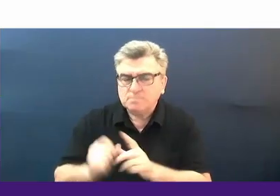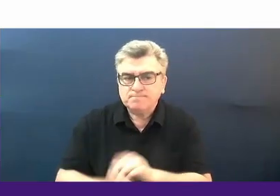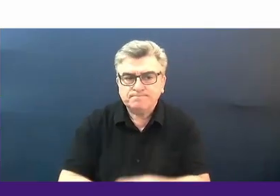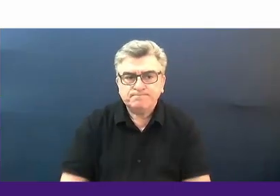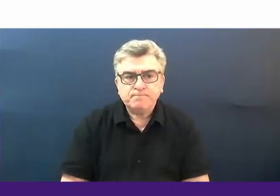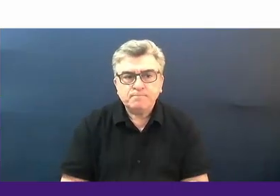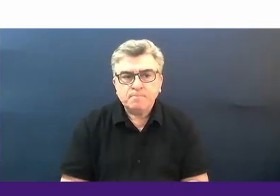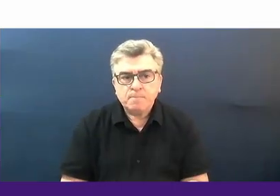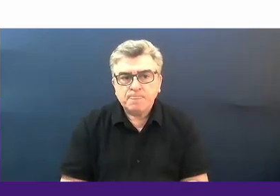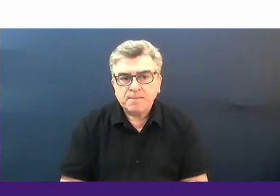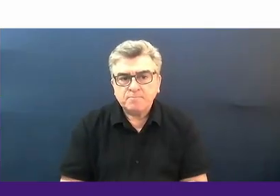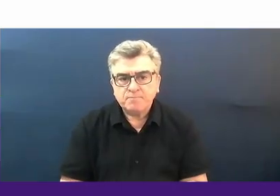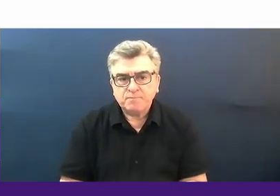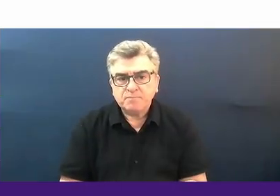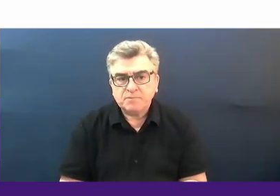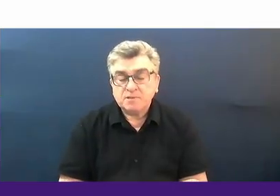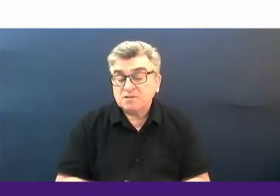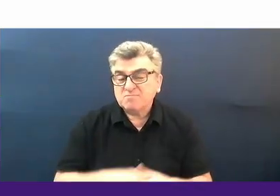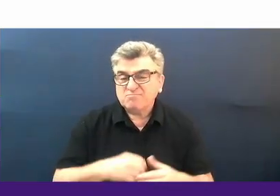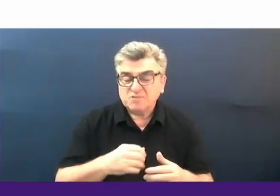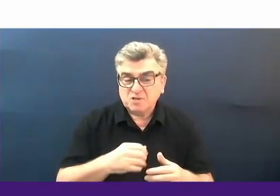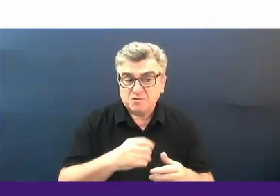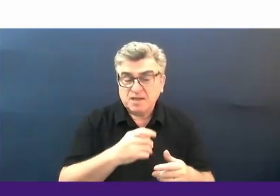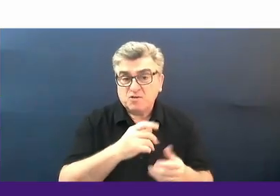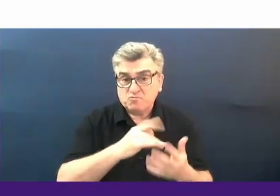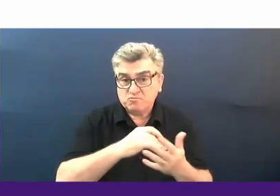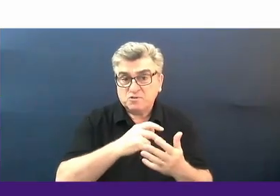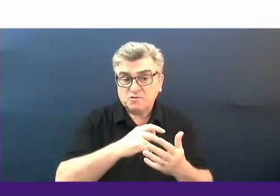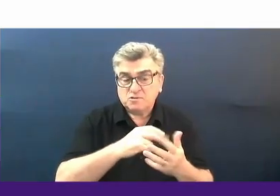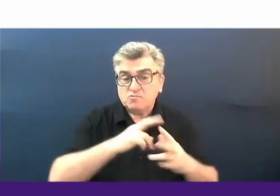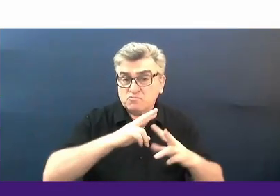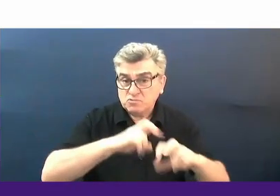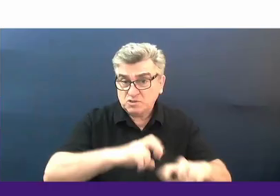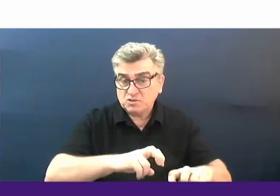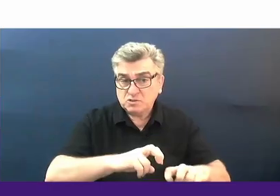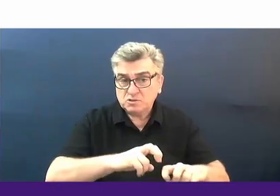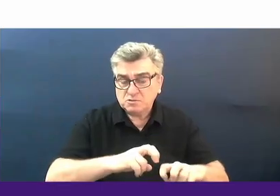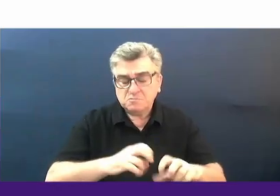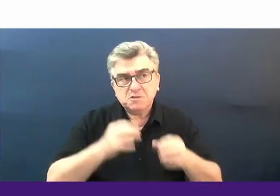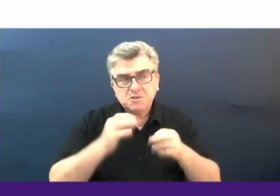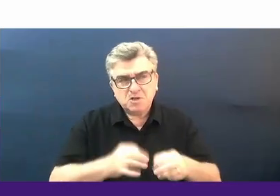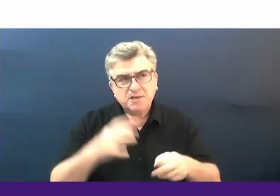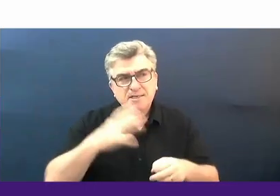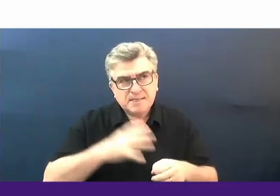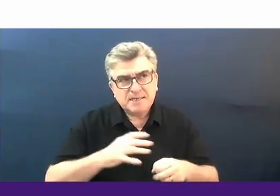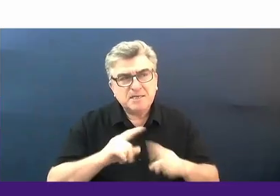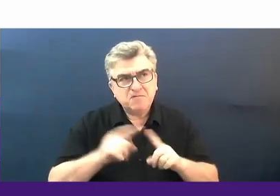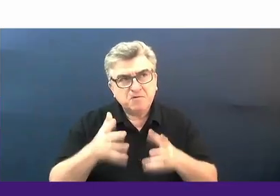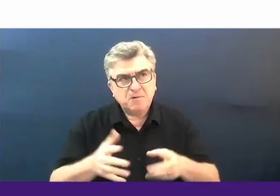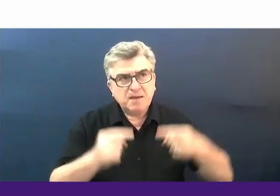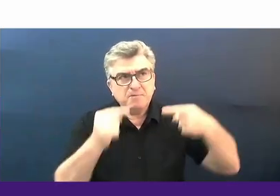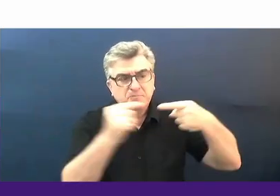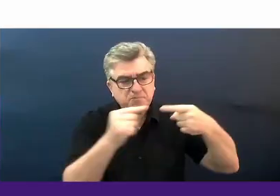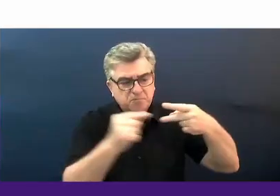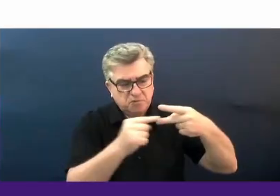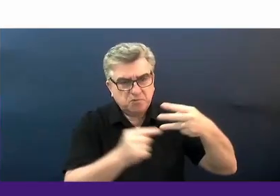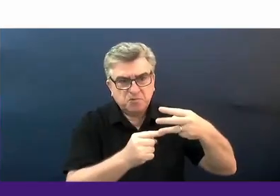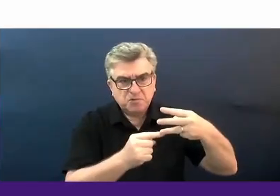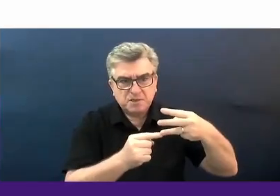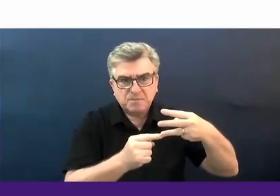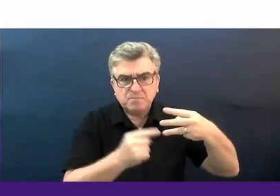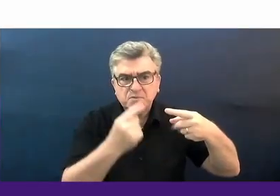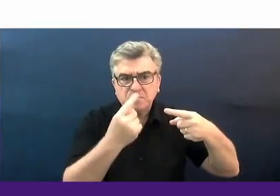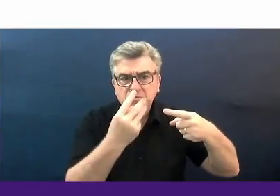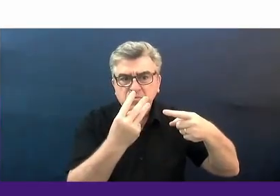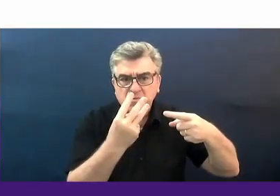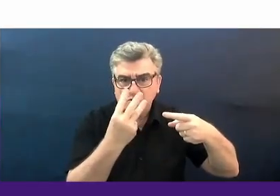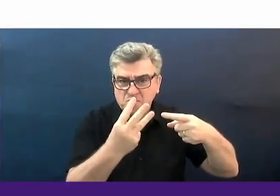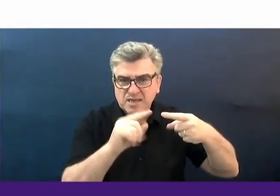So, with the research pilot, we decided to develop a multi-tiered sensory and sedation approach. And